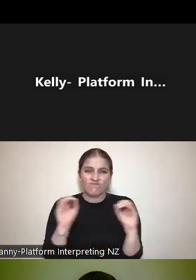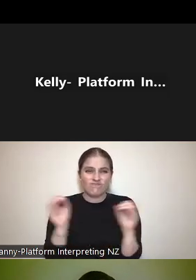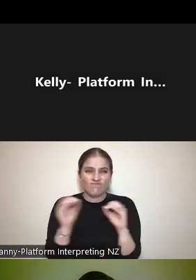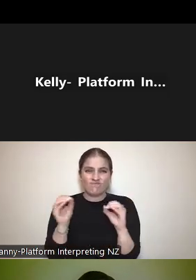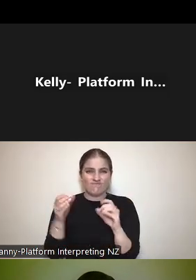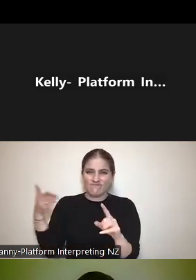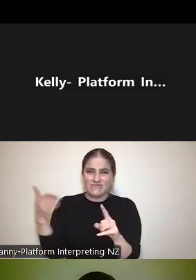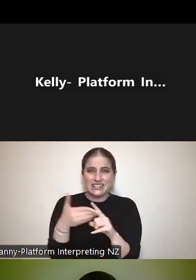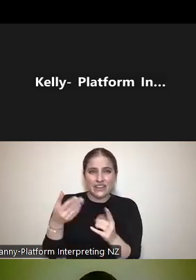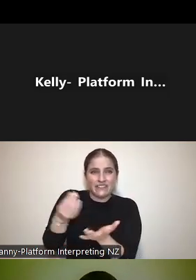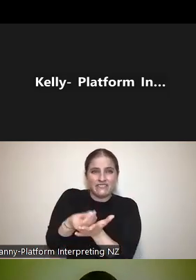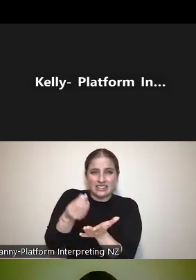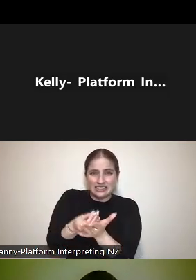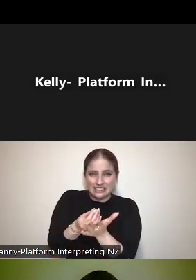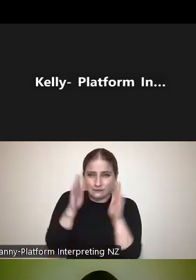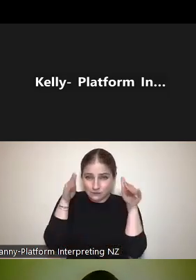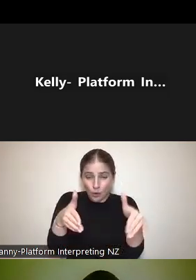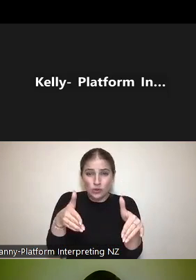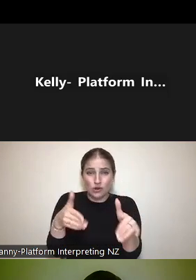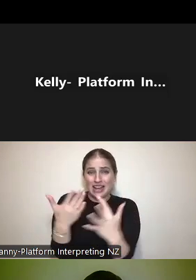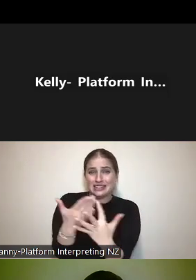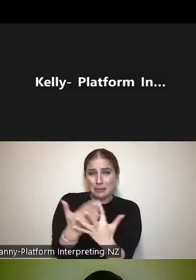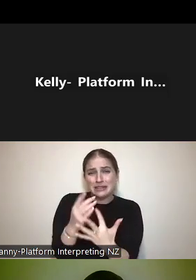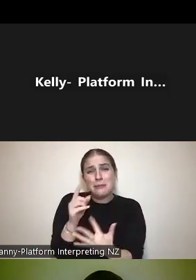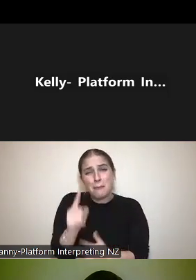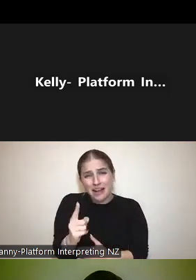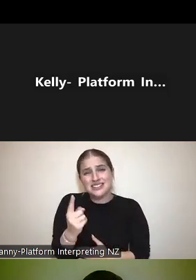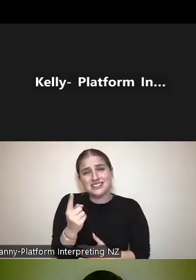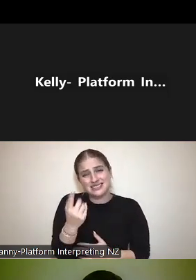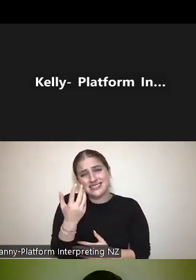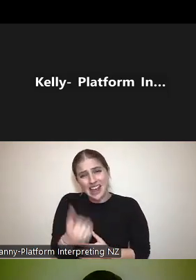But there is funding out there. So, Arts Access Aotearoa has a funding page,